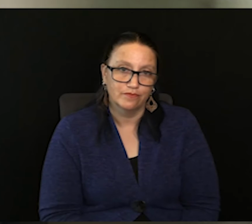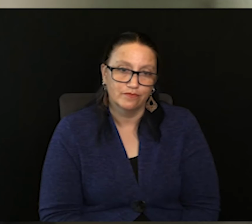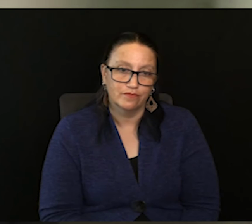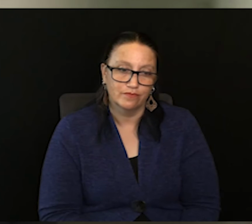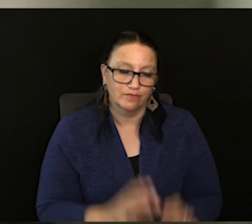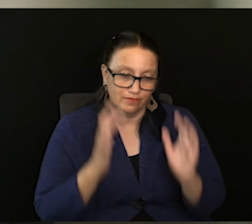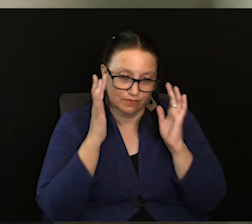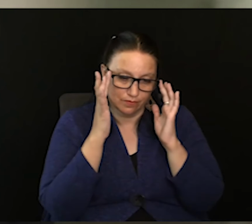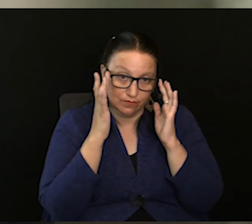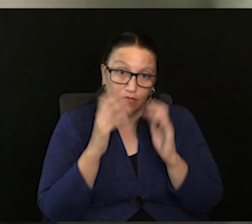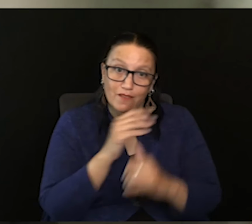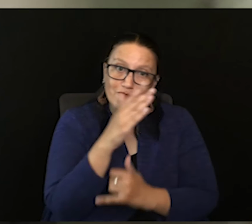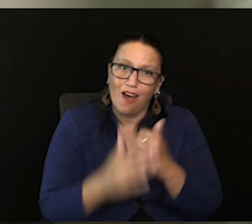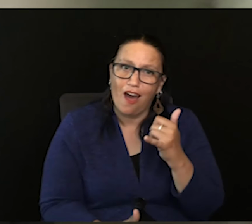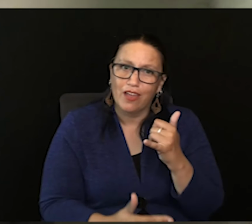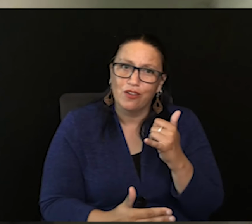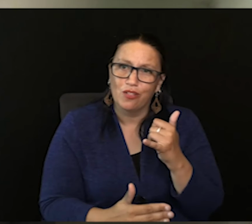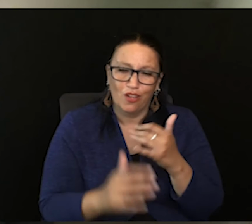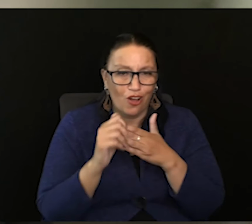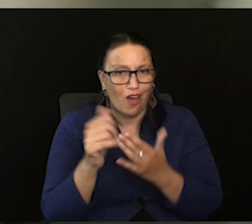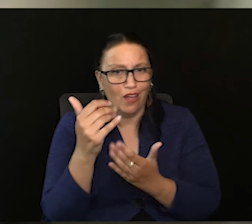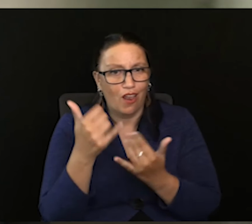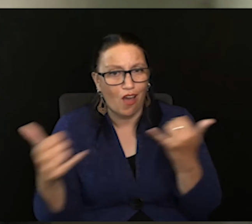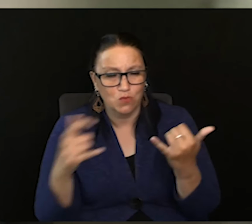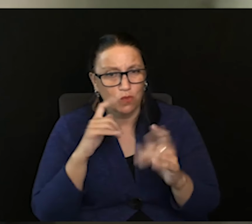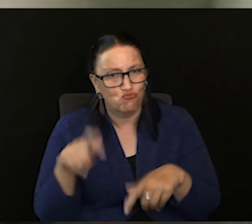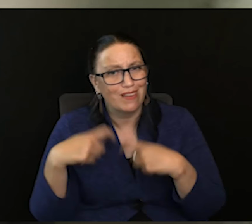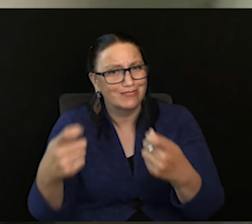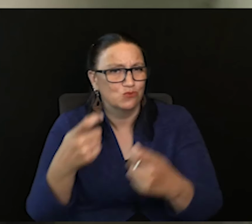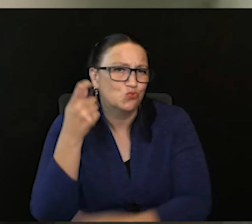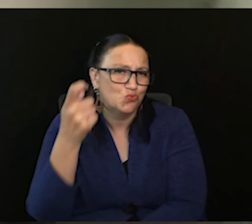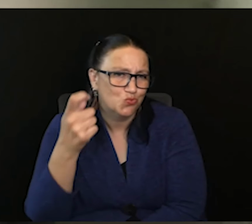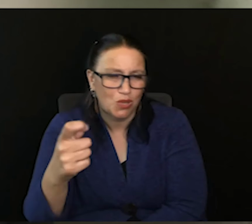The final clinical evidence guidelines will be released very shortly,